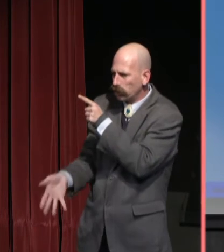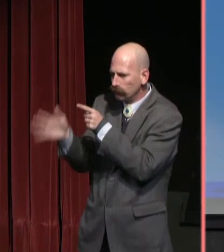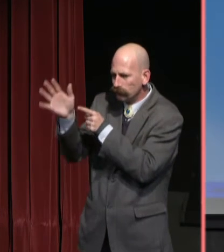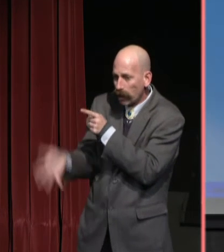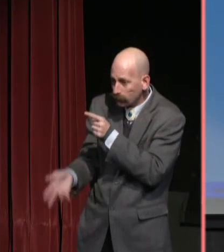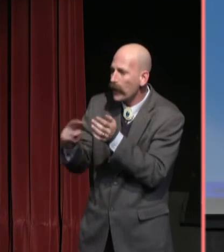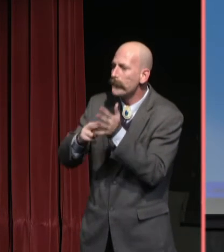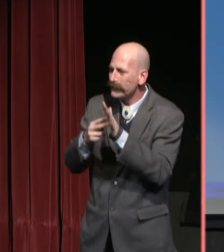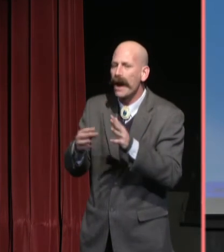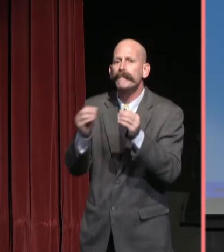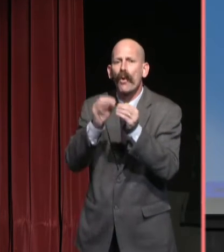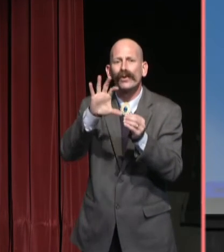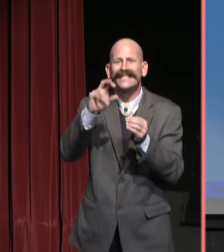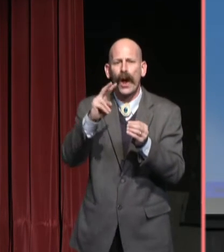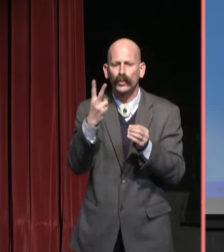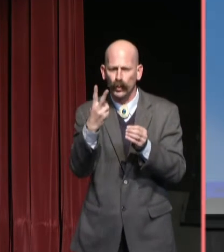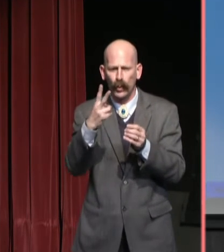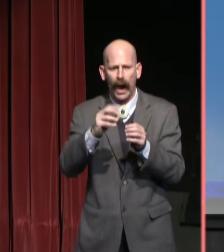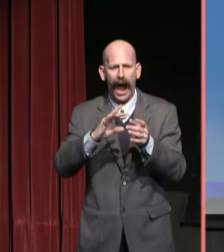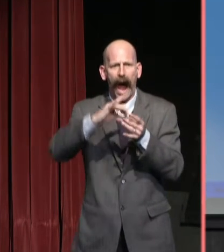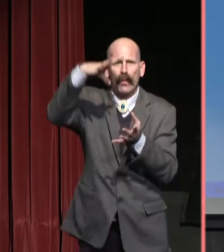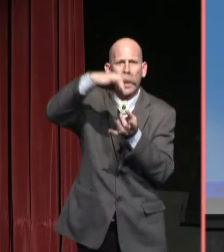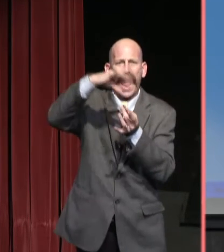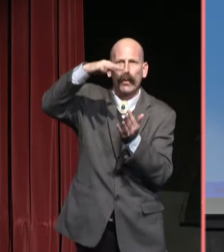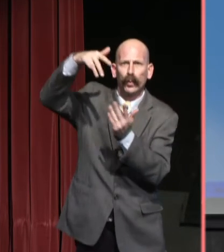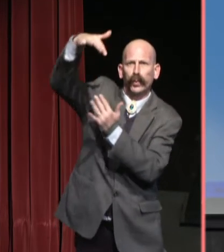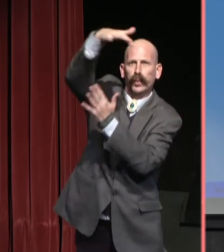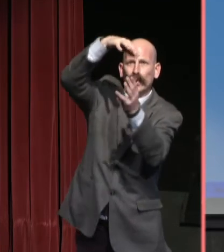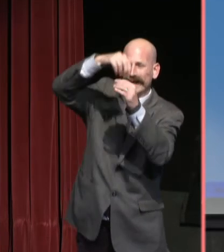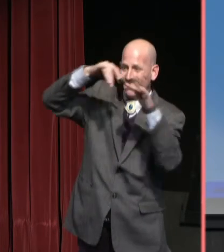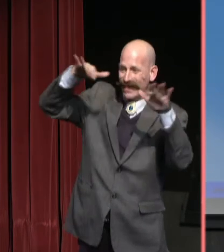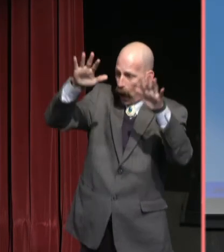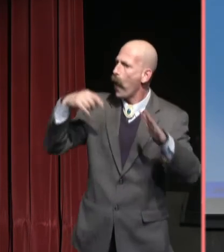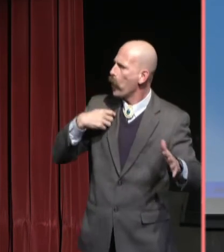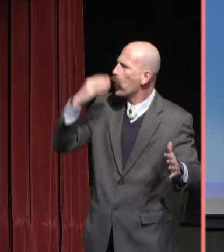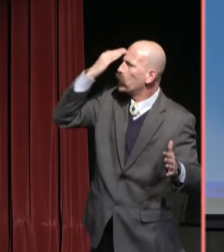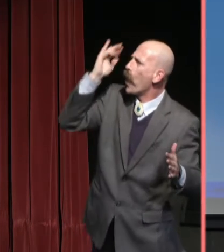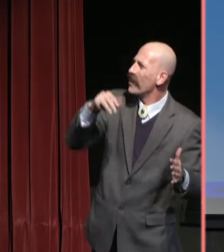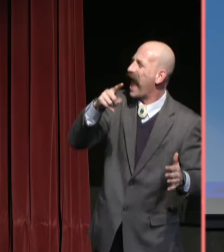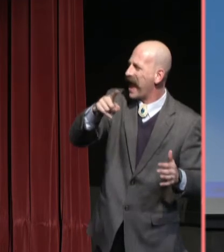We understood this and we know that changes the atmosphere. What was unexpected was this is Mauna Loa,